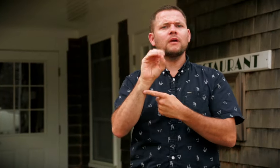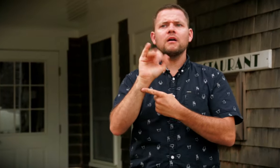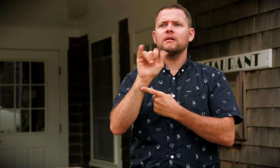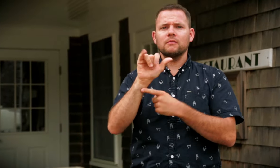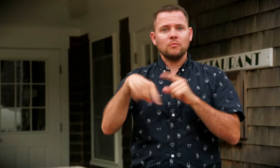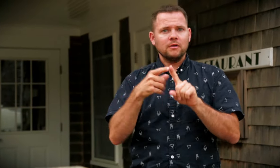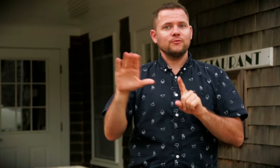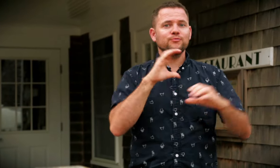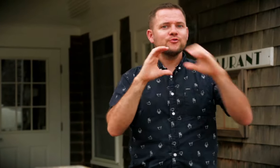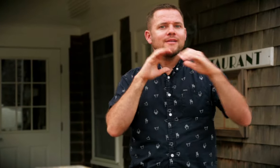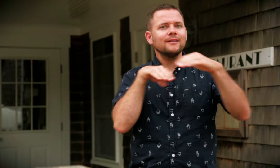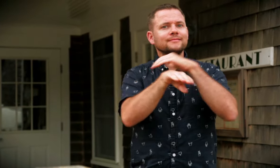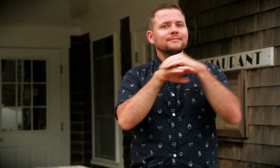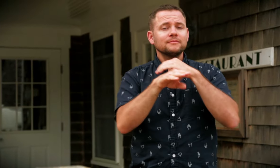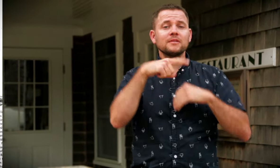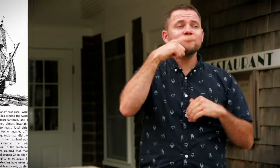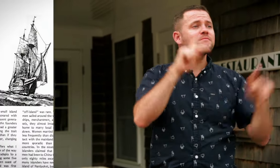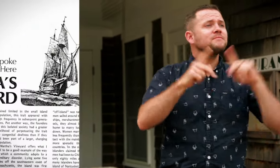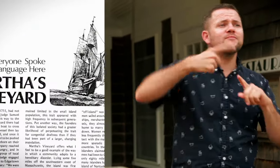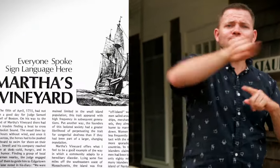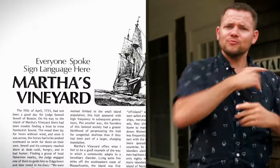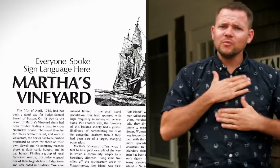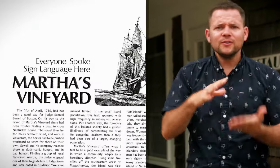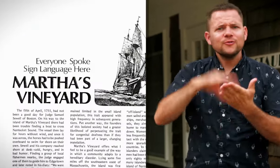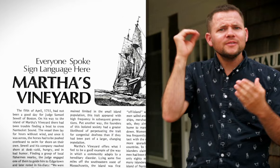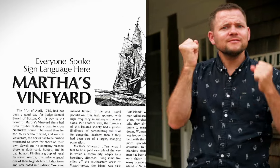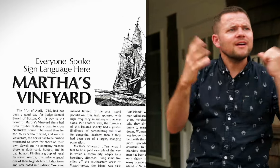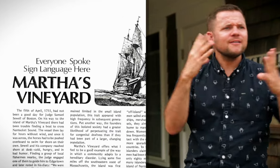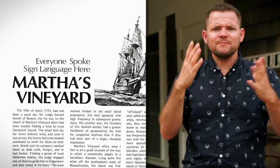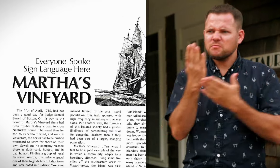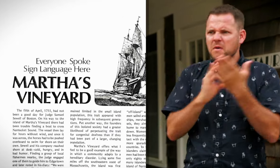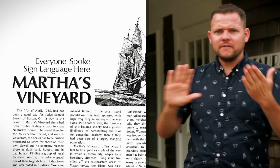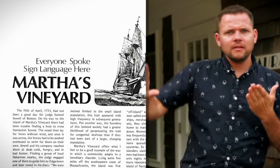hearing people are willing to learn sign language